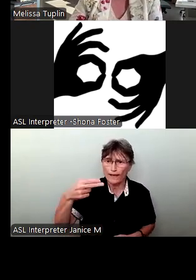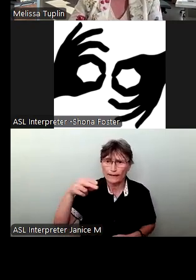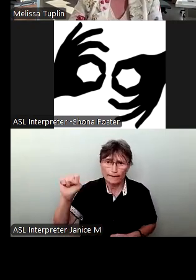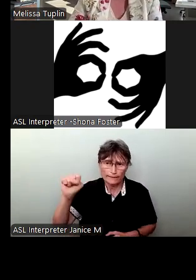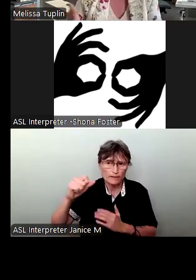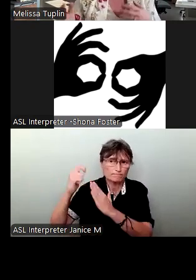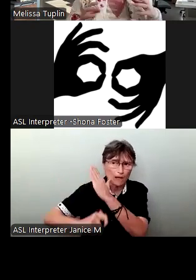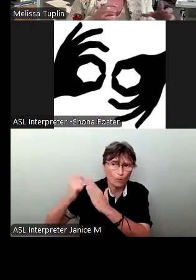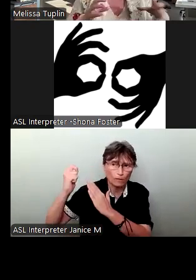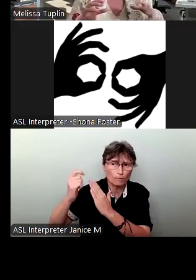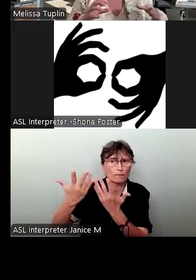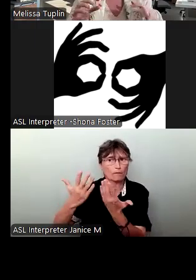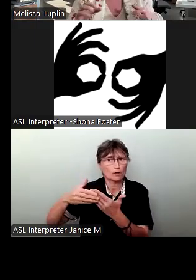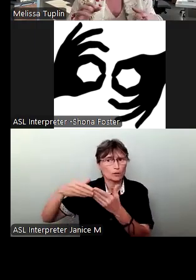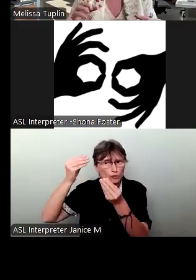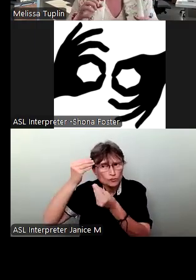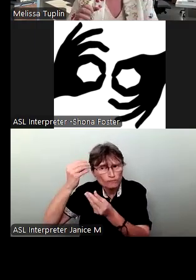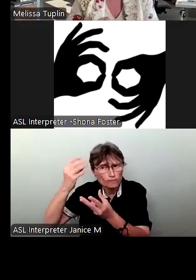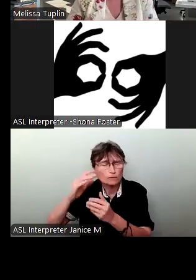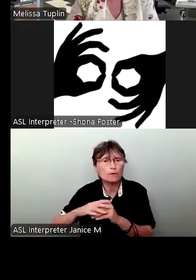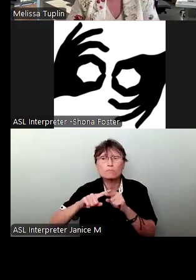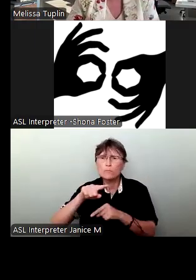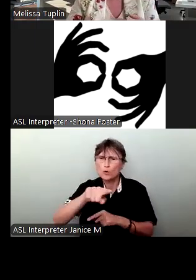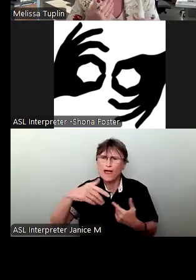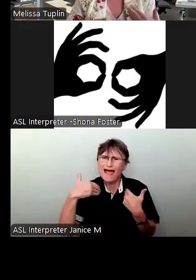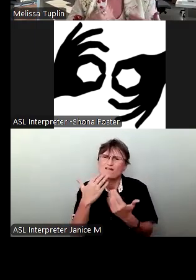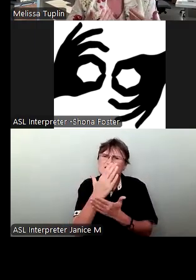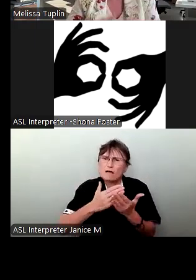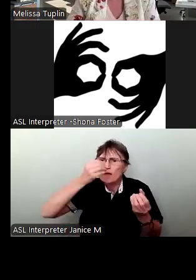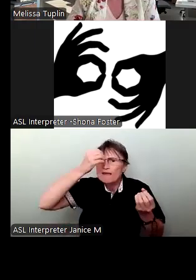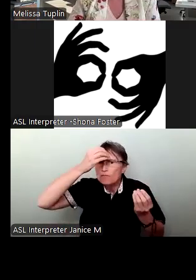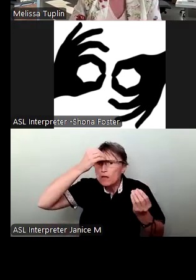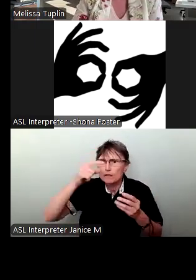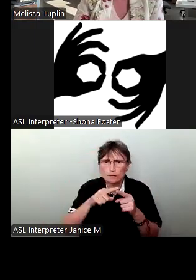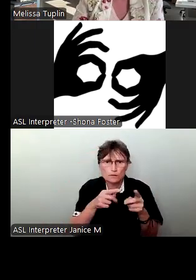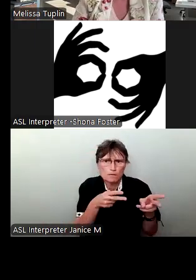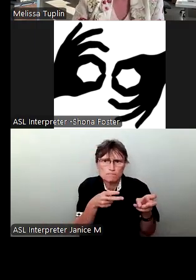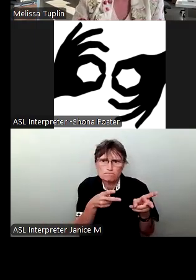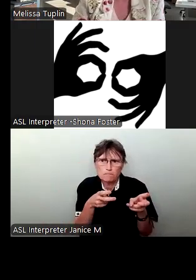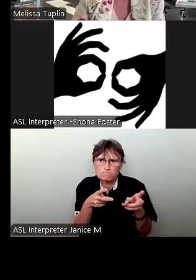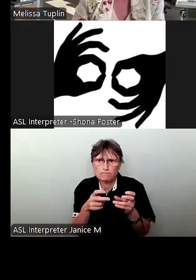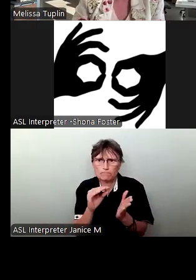material or can direct assessors’ attention to it, that will save some duplication of effort.